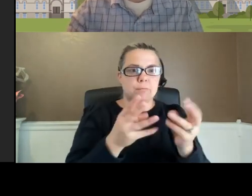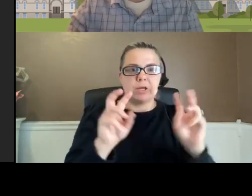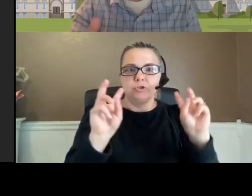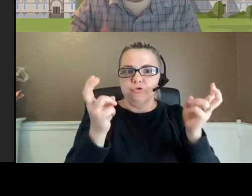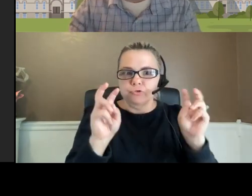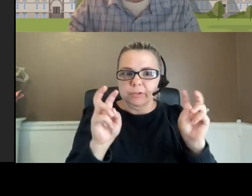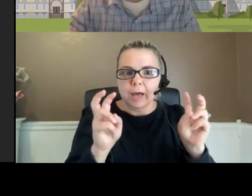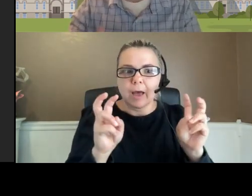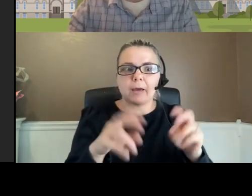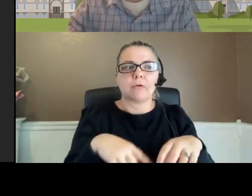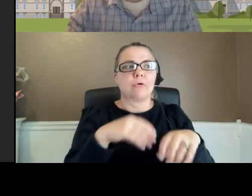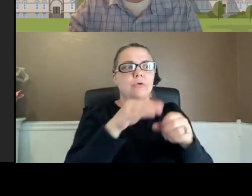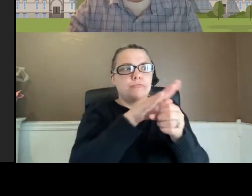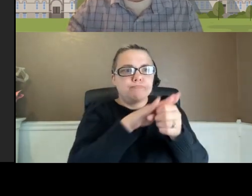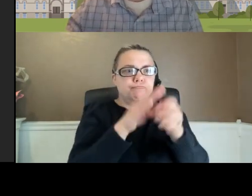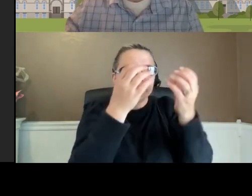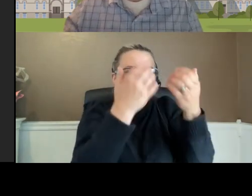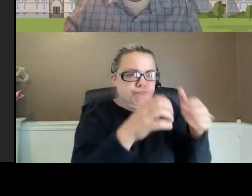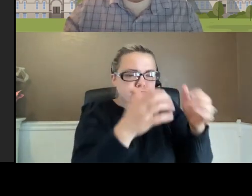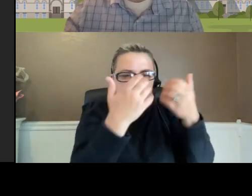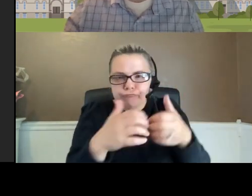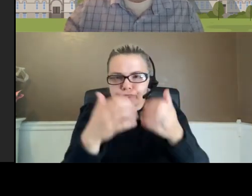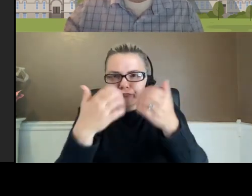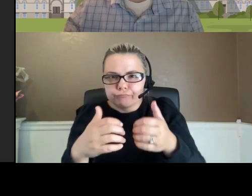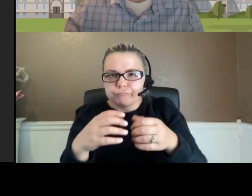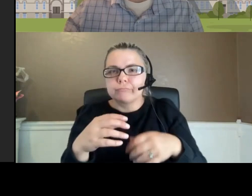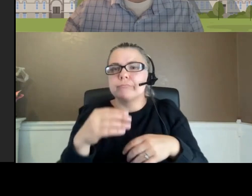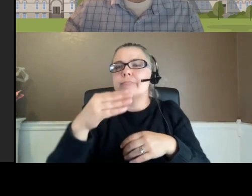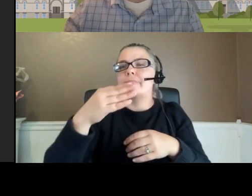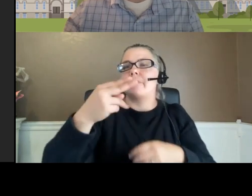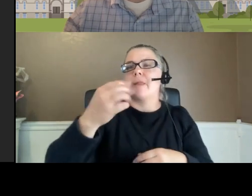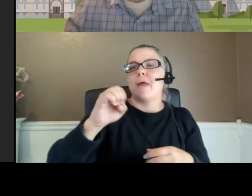of content and then subsections and so forth. That heading structure is really important to